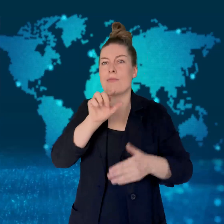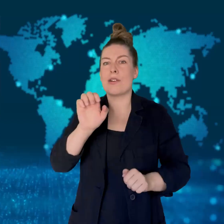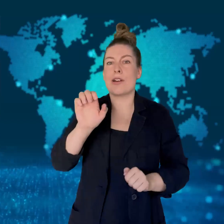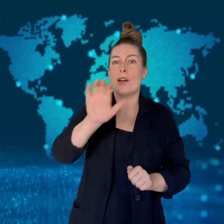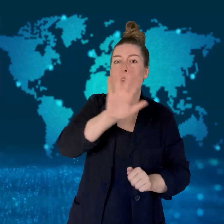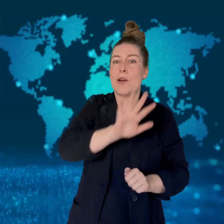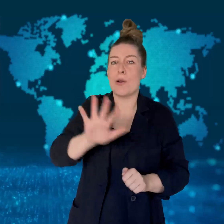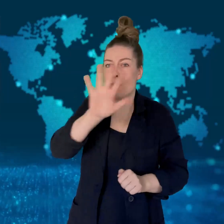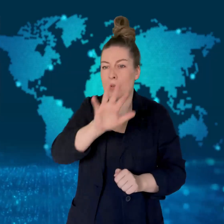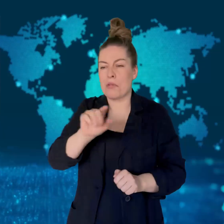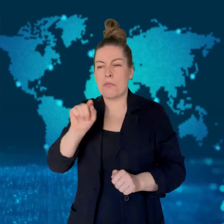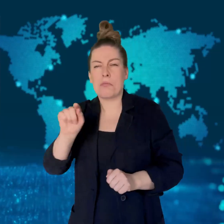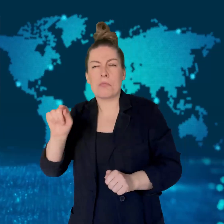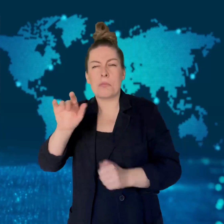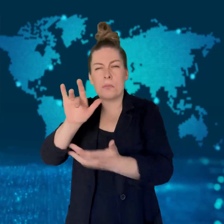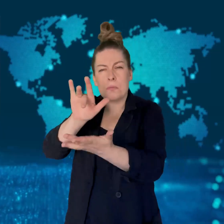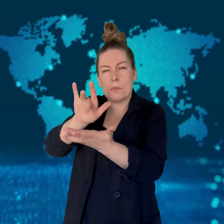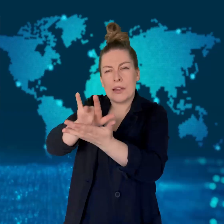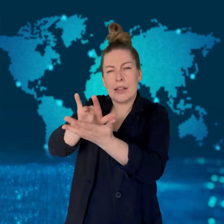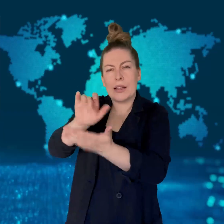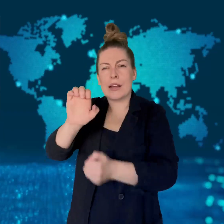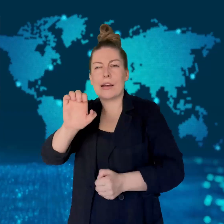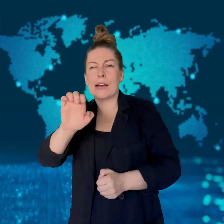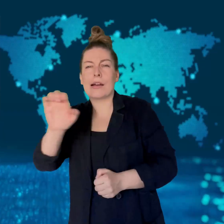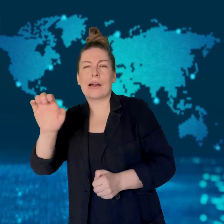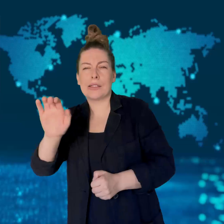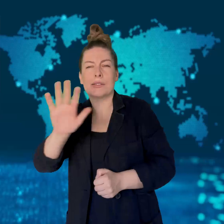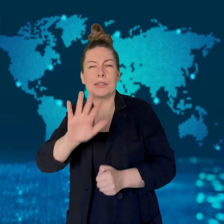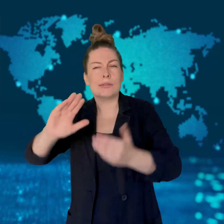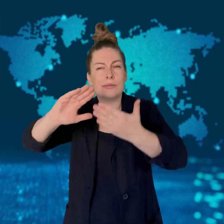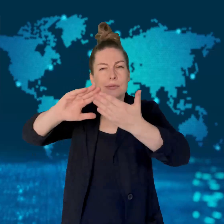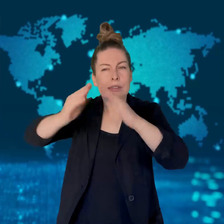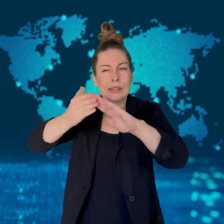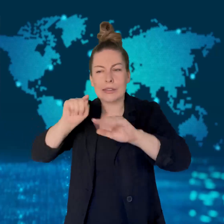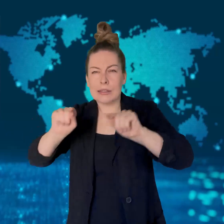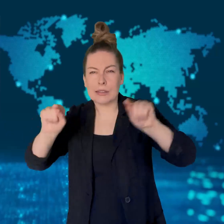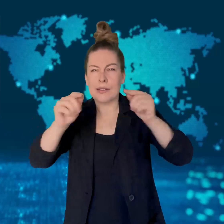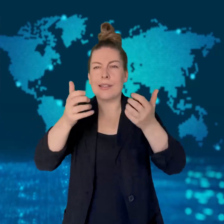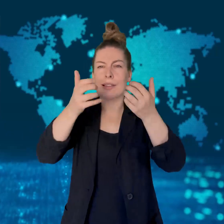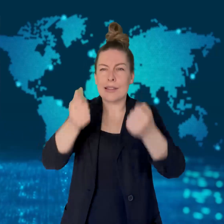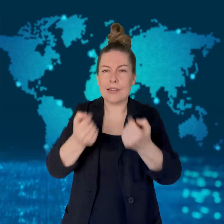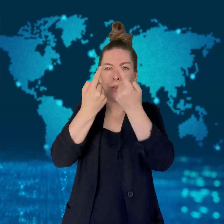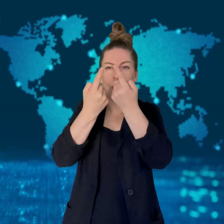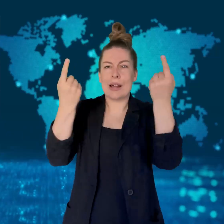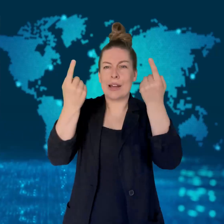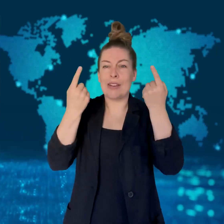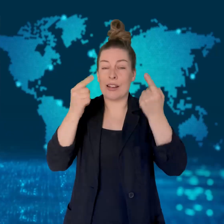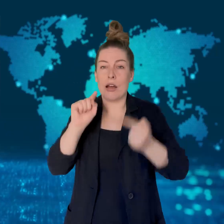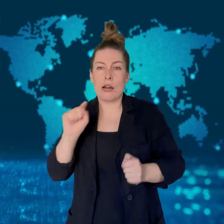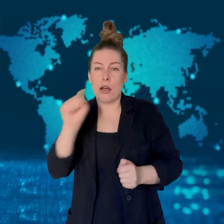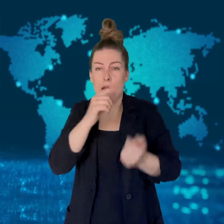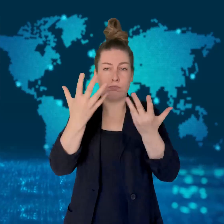universities all around the world.